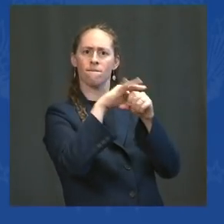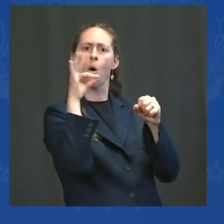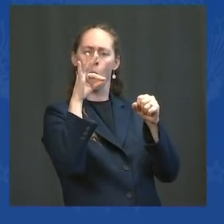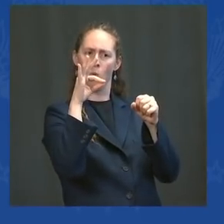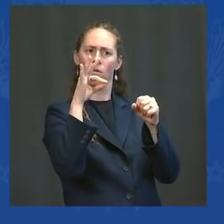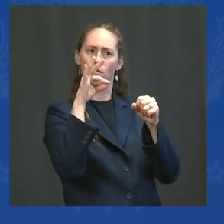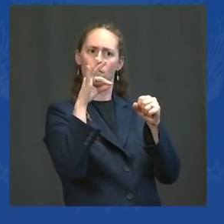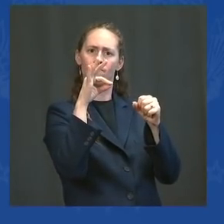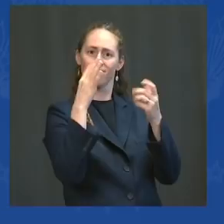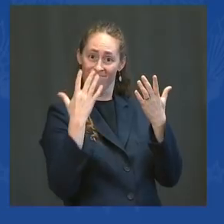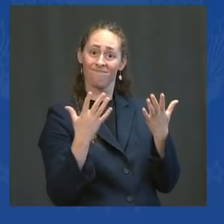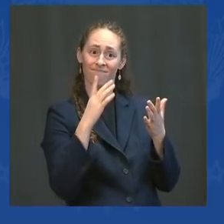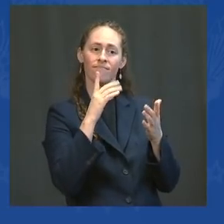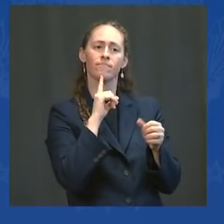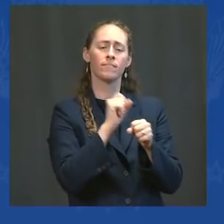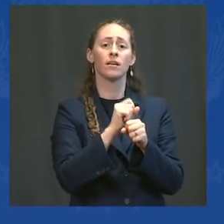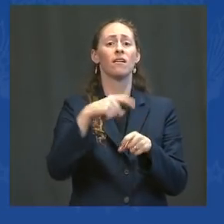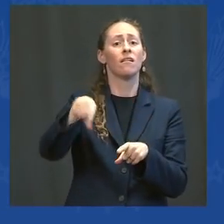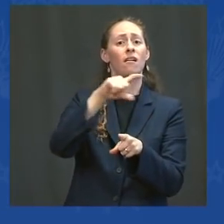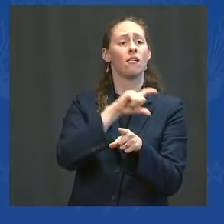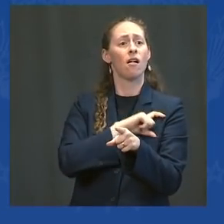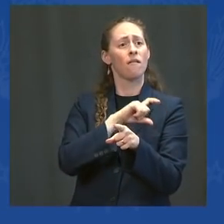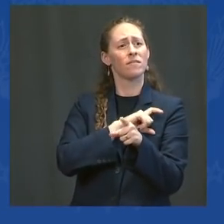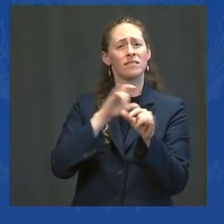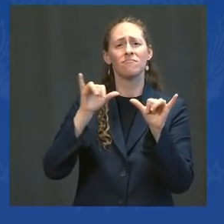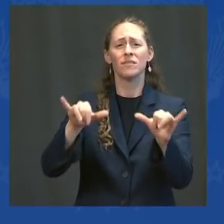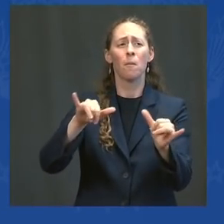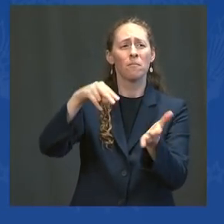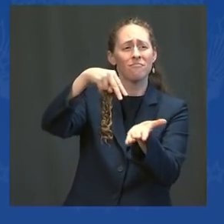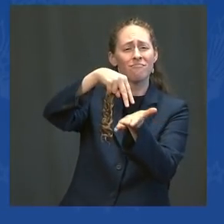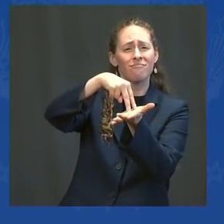even at that late hour, to secure our Capitol.